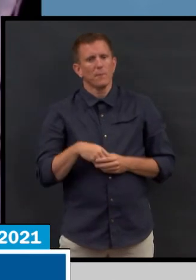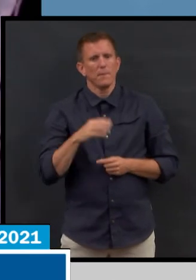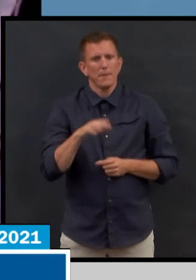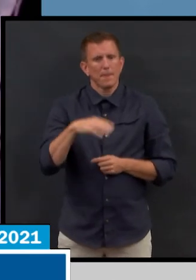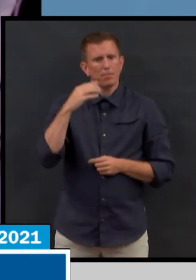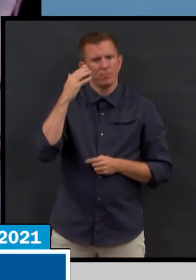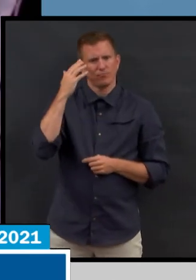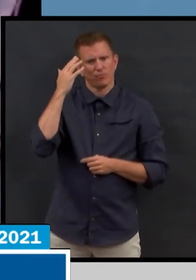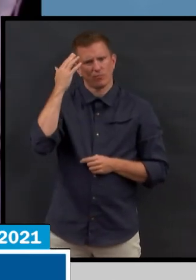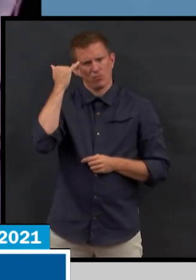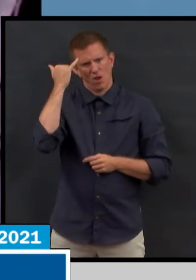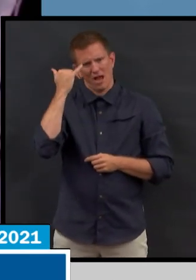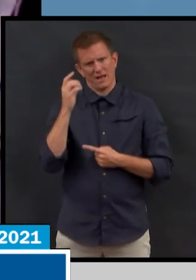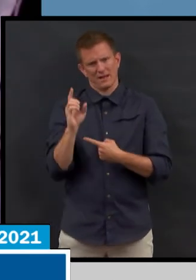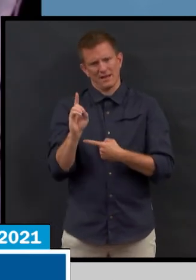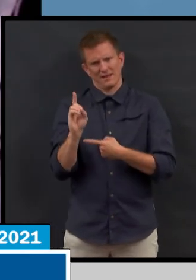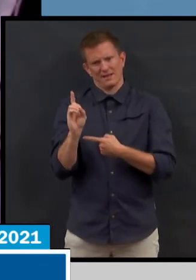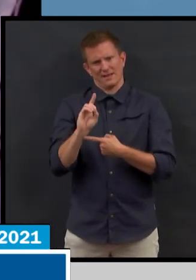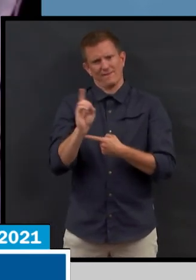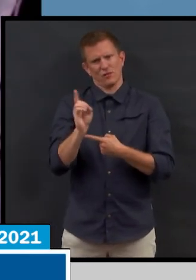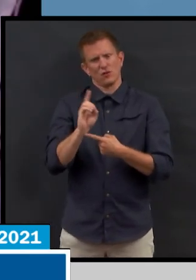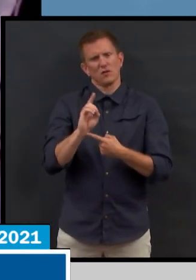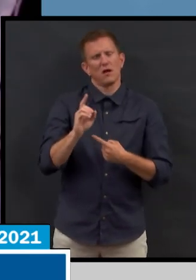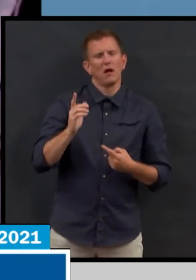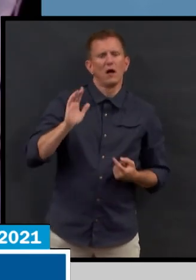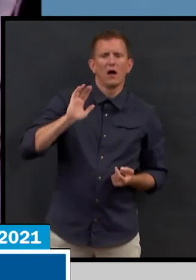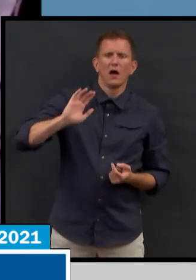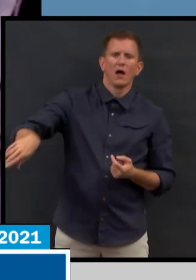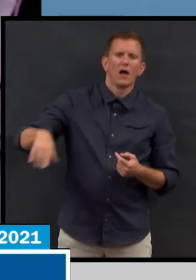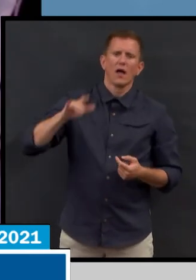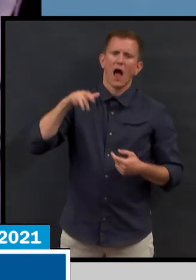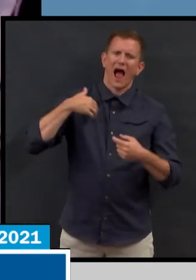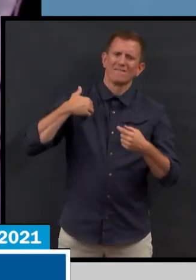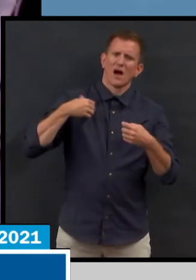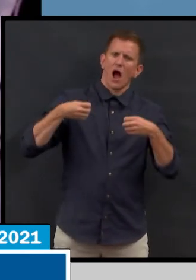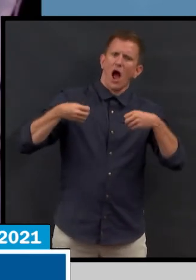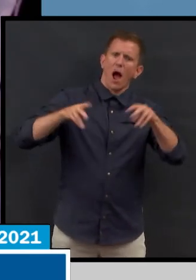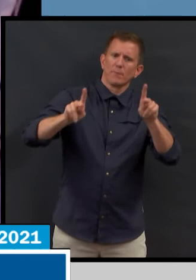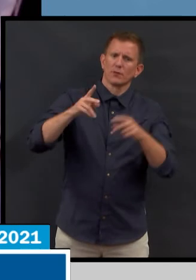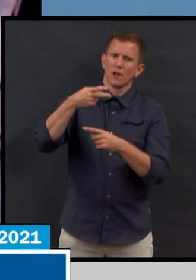mayor hancock to purchase the park hill golf course land to preserve the open space per the